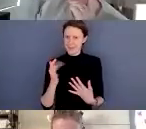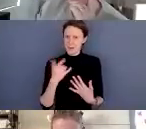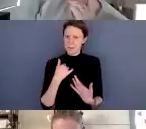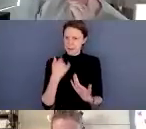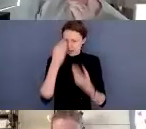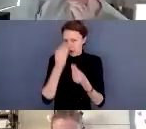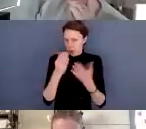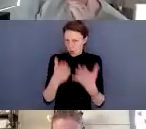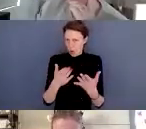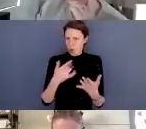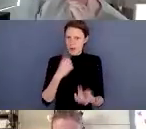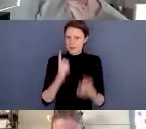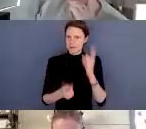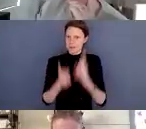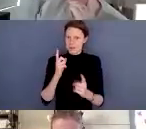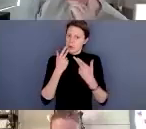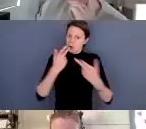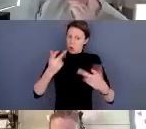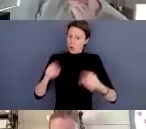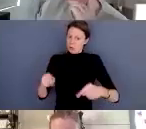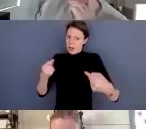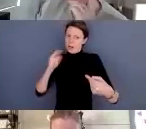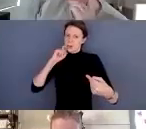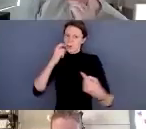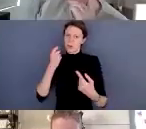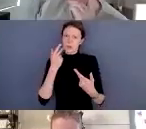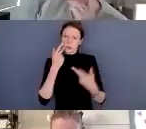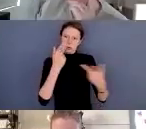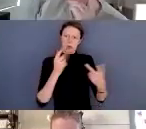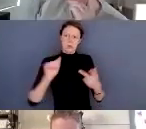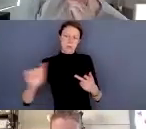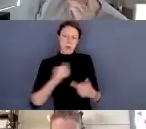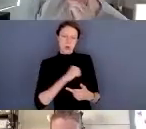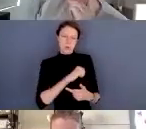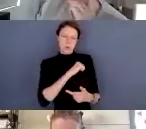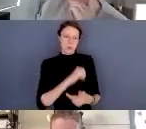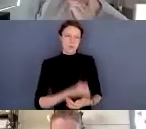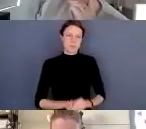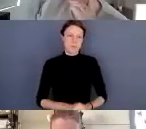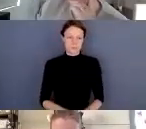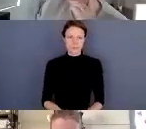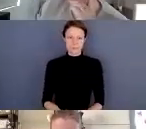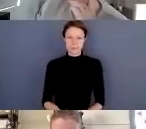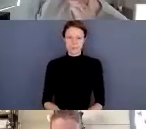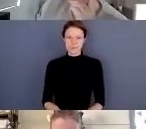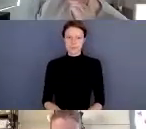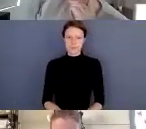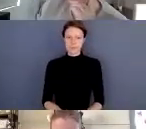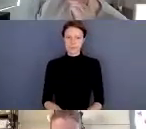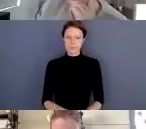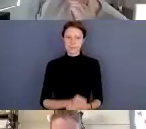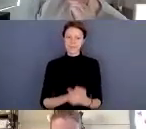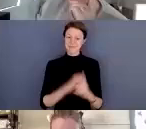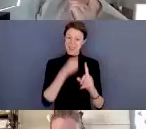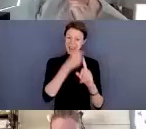and organizations. So just a brief content warning there. So as I said, advocacy at its heart is